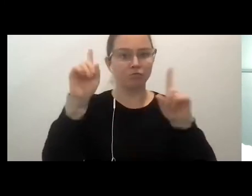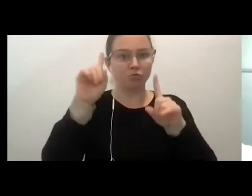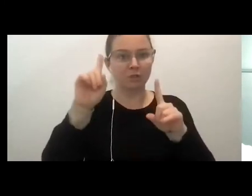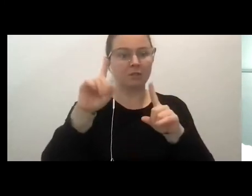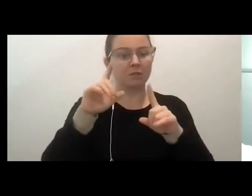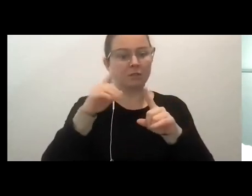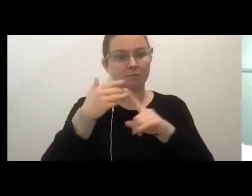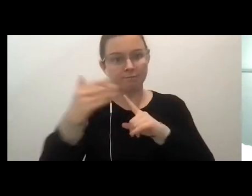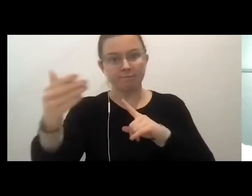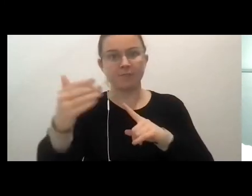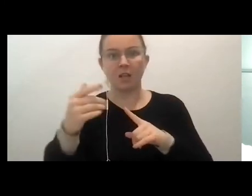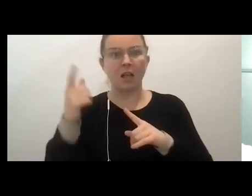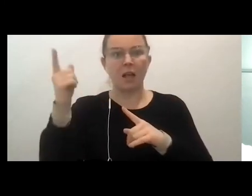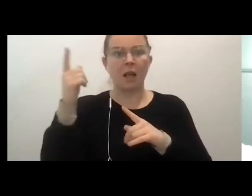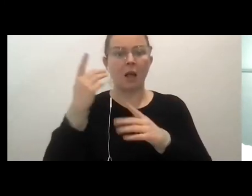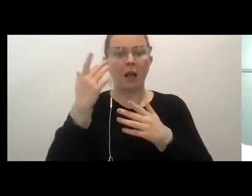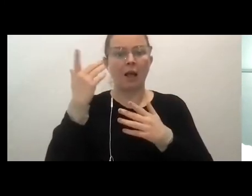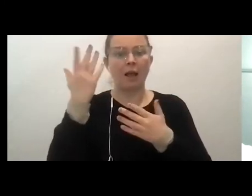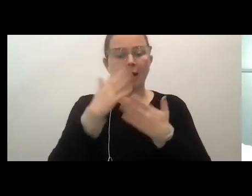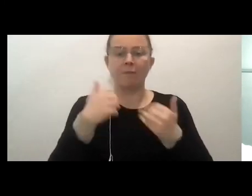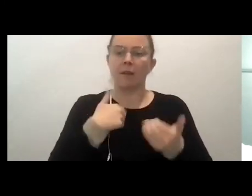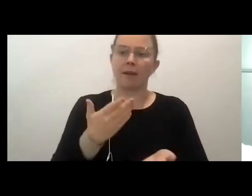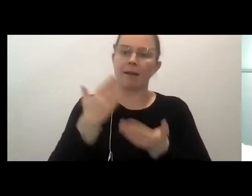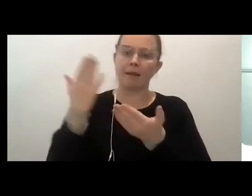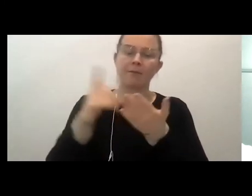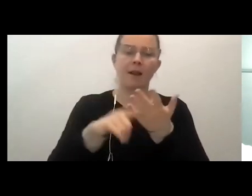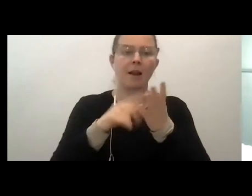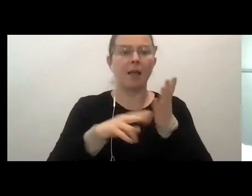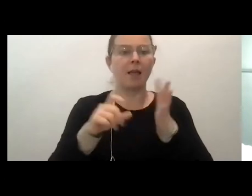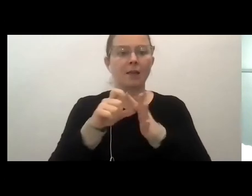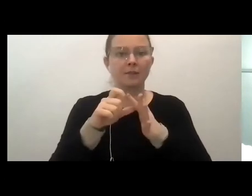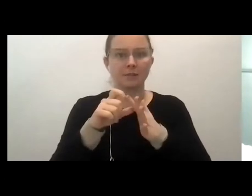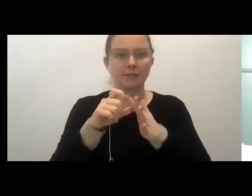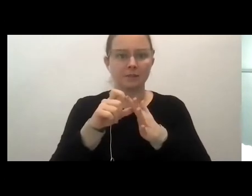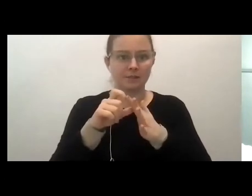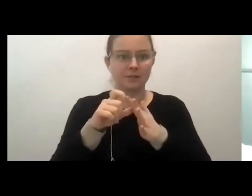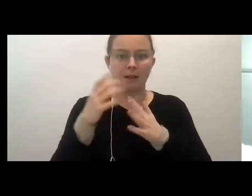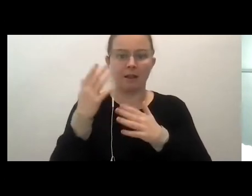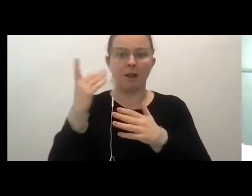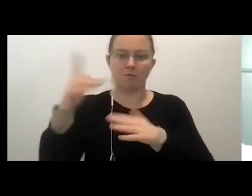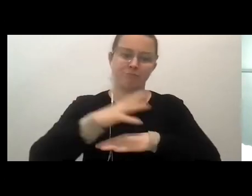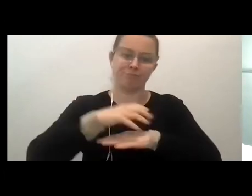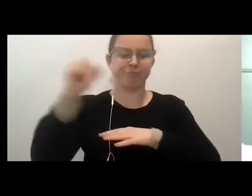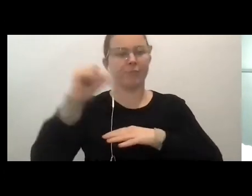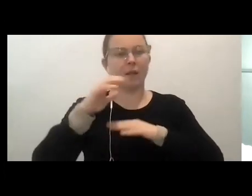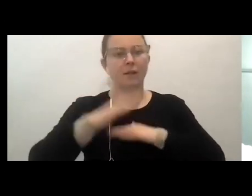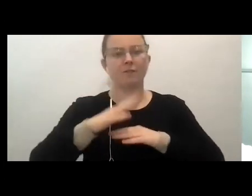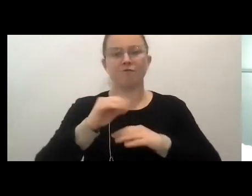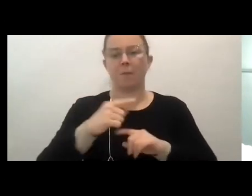was never ceded and and we respect their autonomy and sovereignty over the land. Just a little